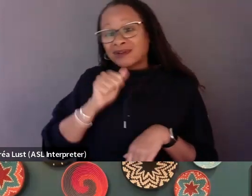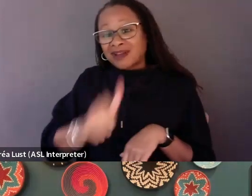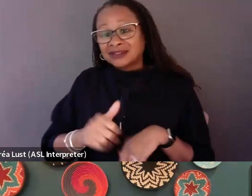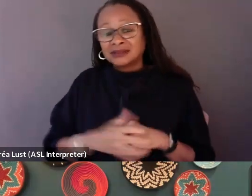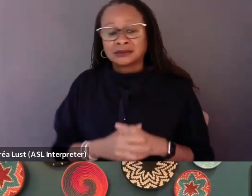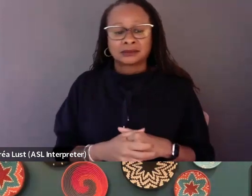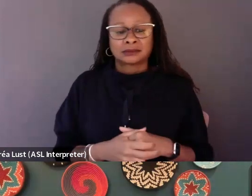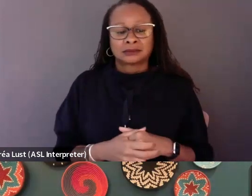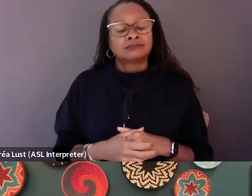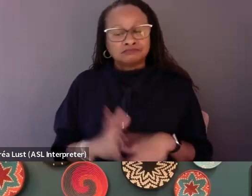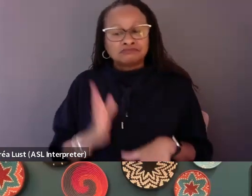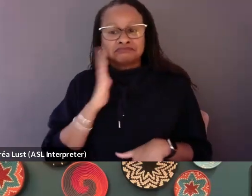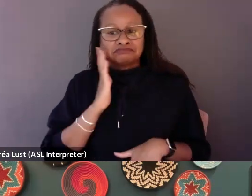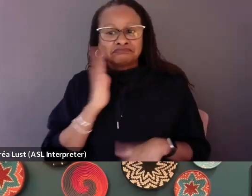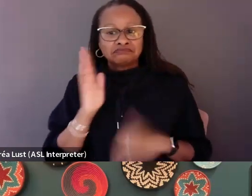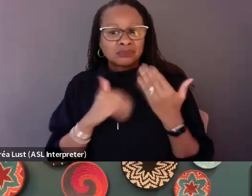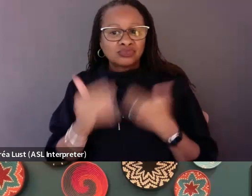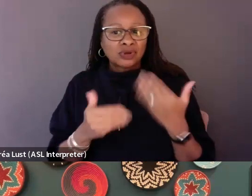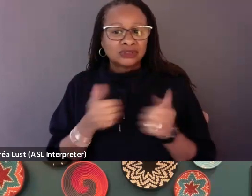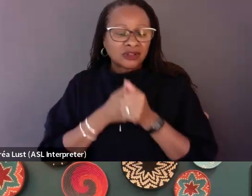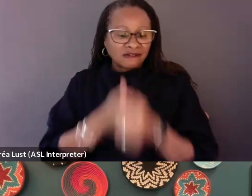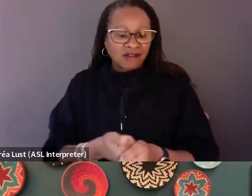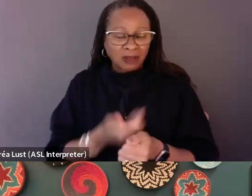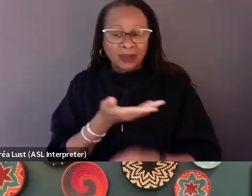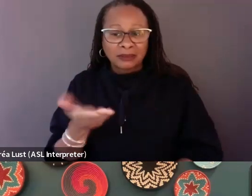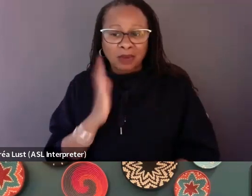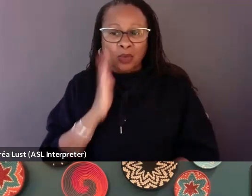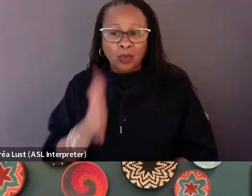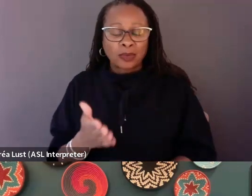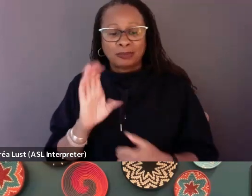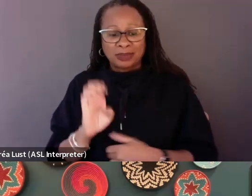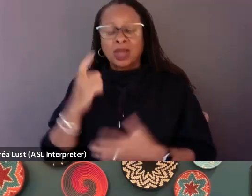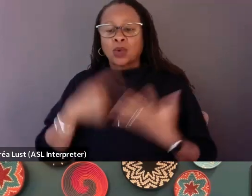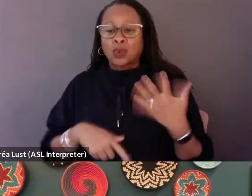And I knew that the process of following him was going to be, what does it take for a person